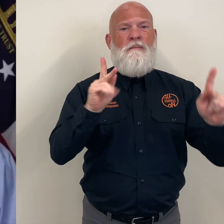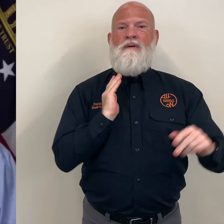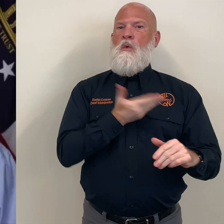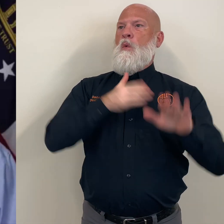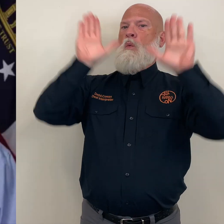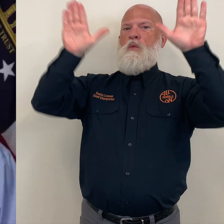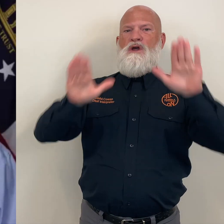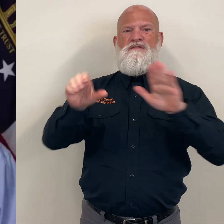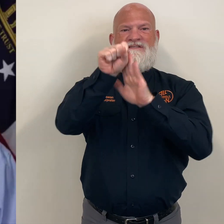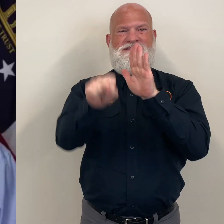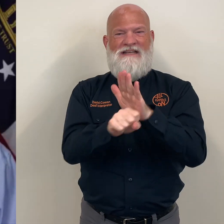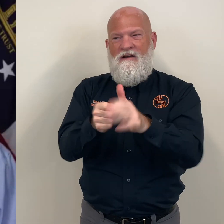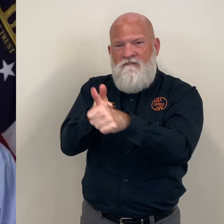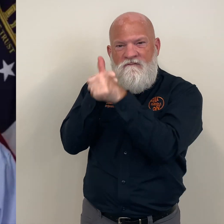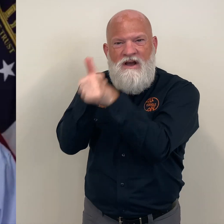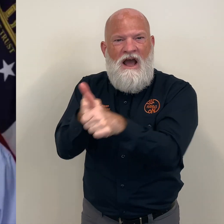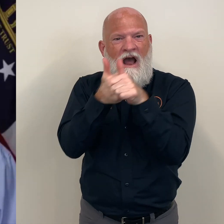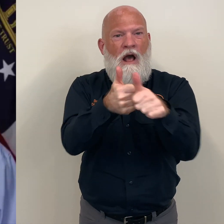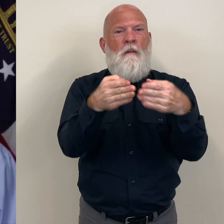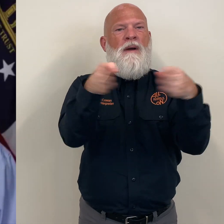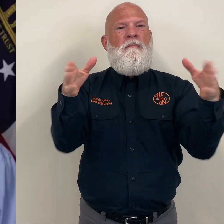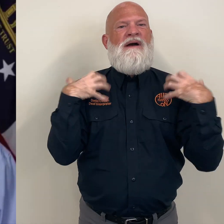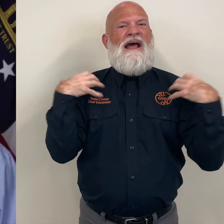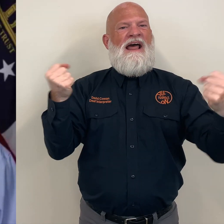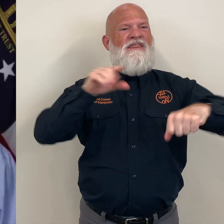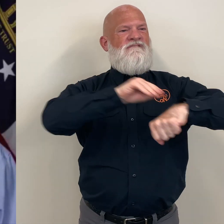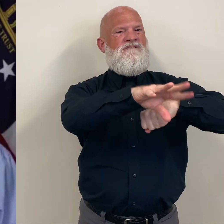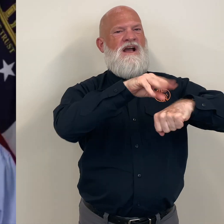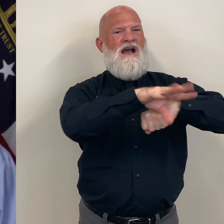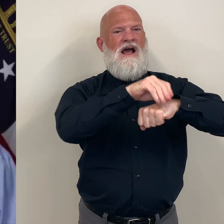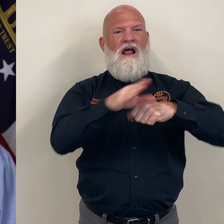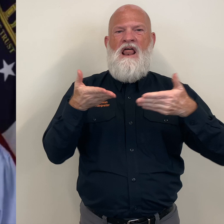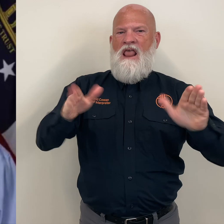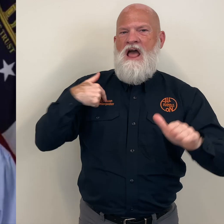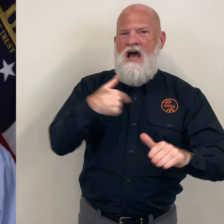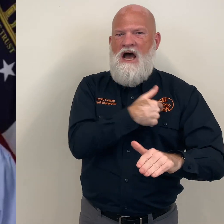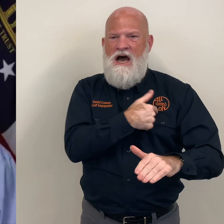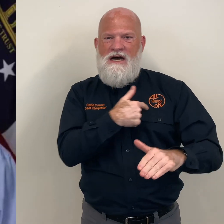state who heated public health advice afforded us time to bolster our